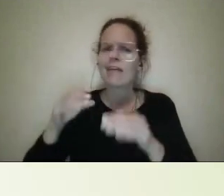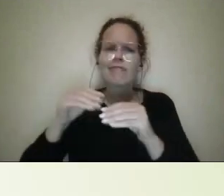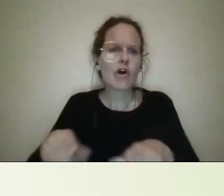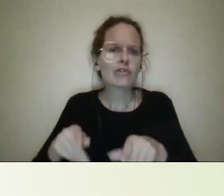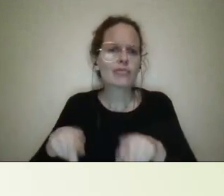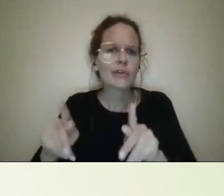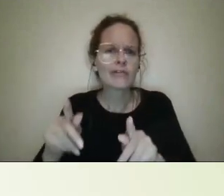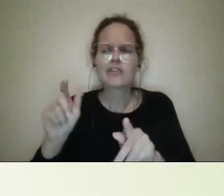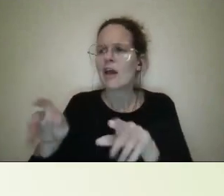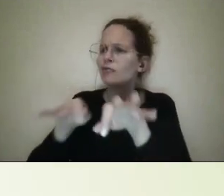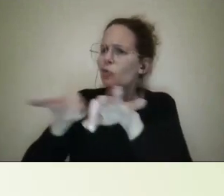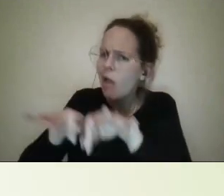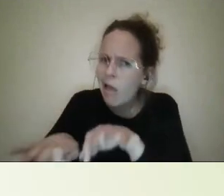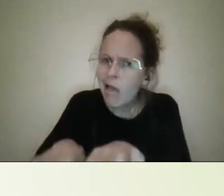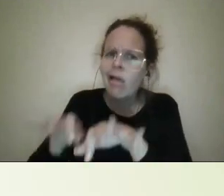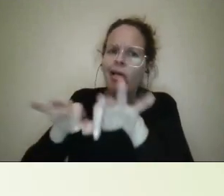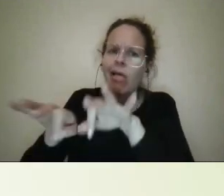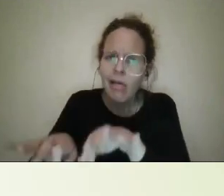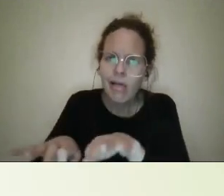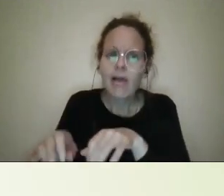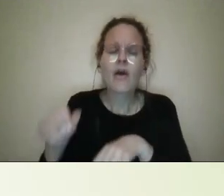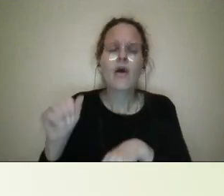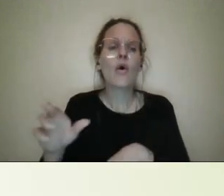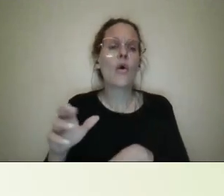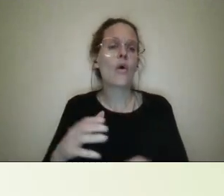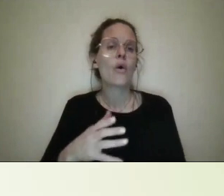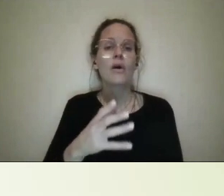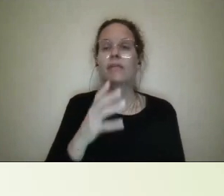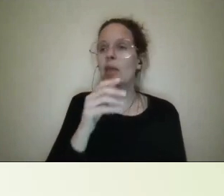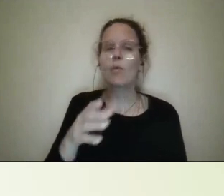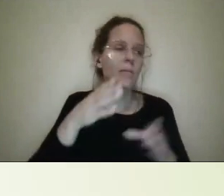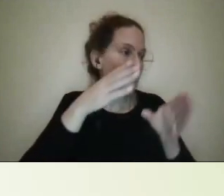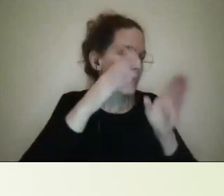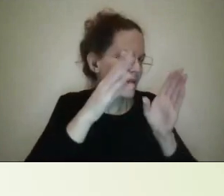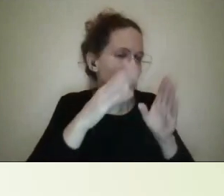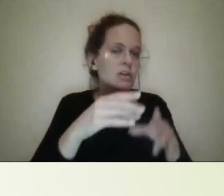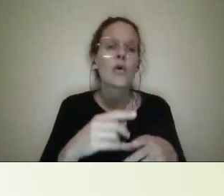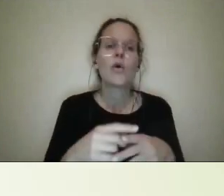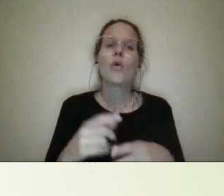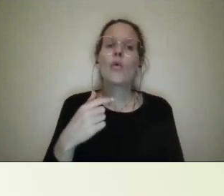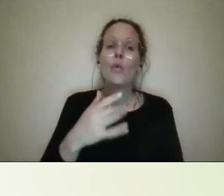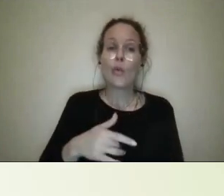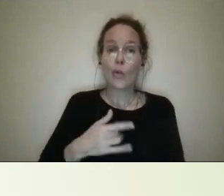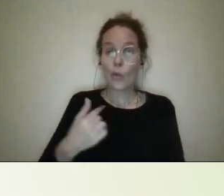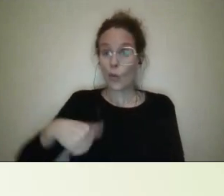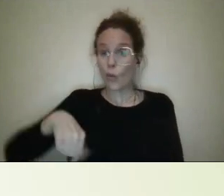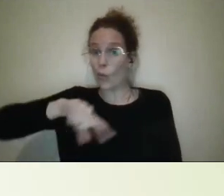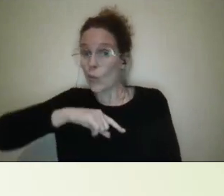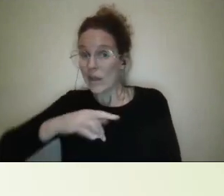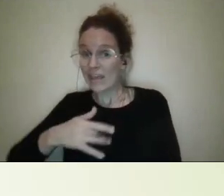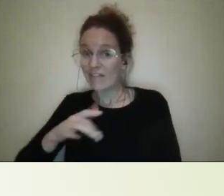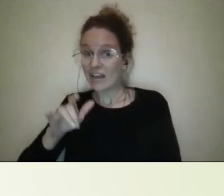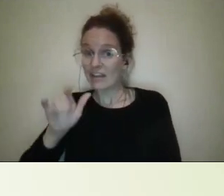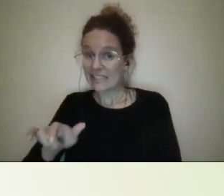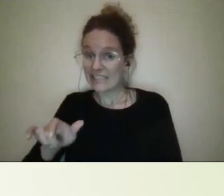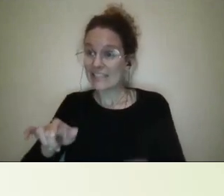or they didn't listen to Mommy and Daddy. We have this need to explain ourselves.